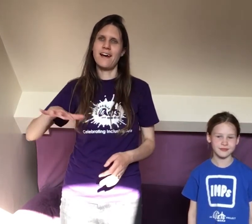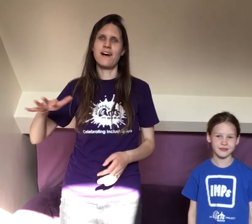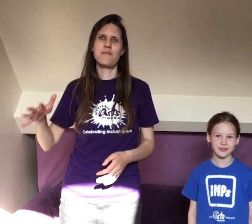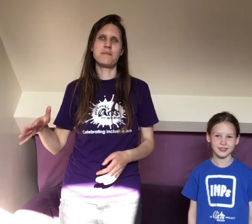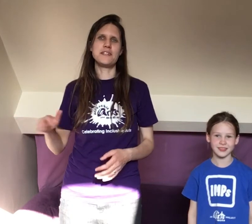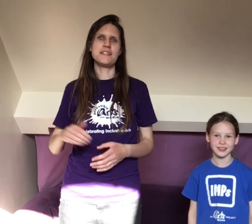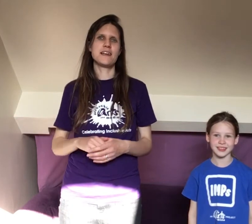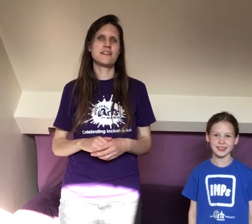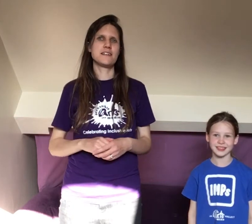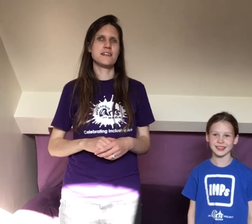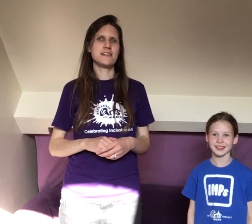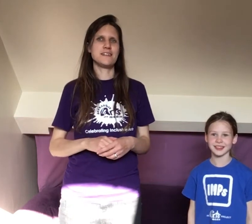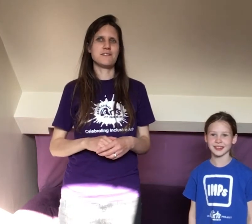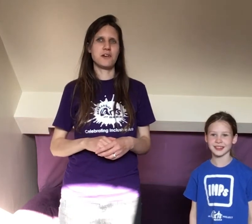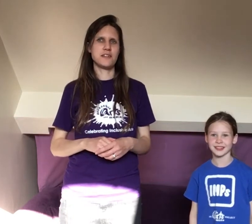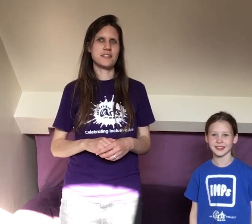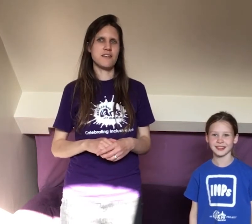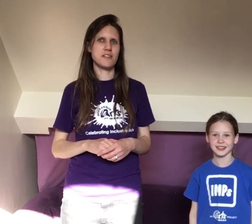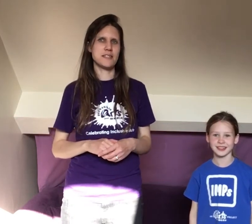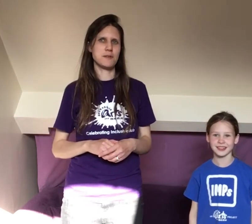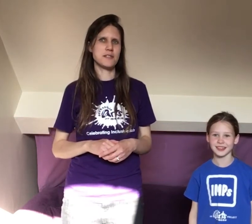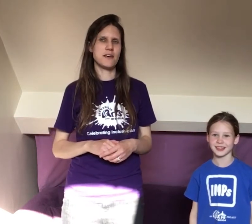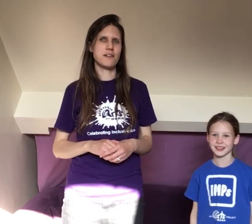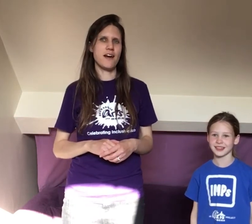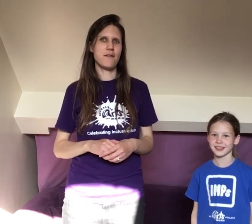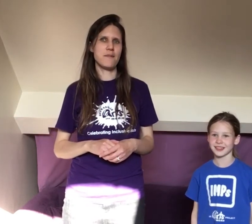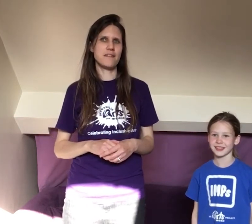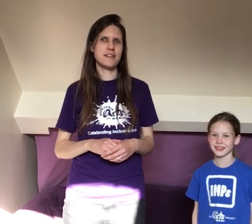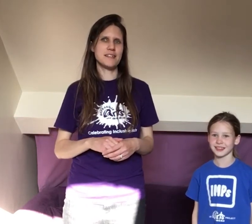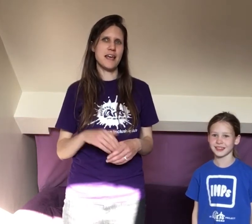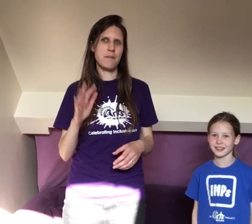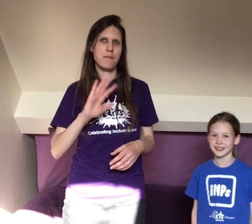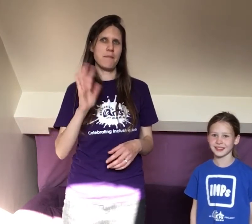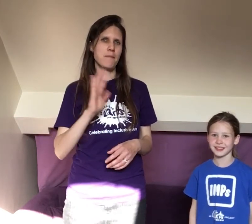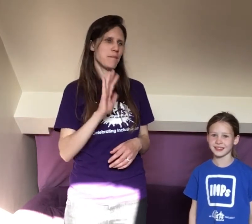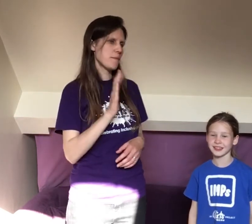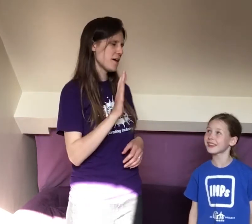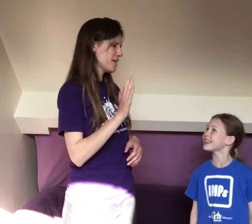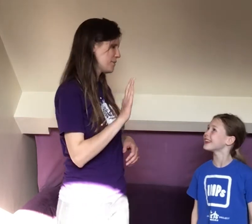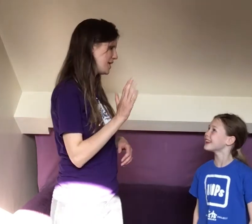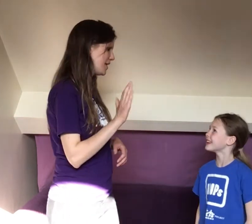but she’s going to… she’s not going to stay for this one so… I’m gonna say… Bye bye Immy!